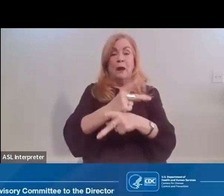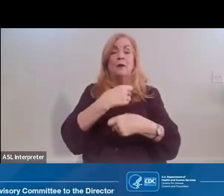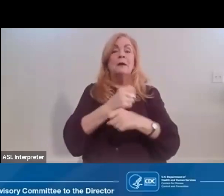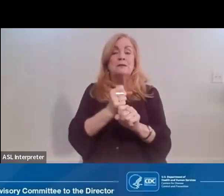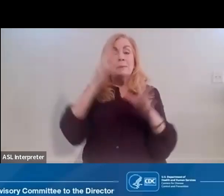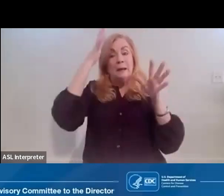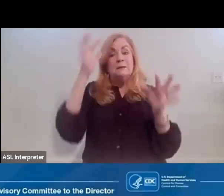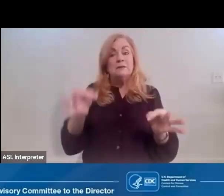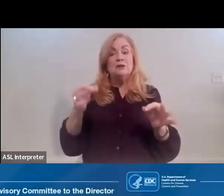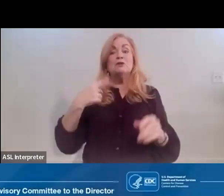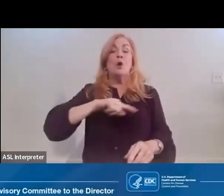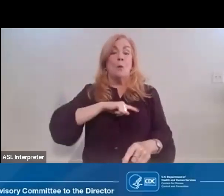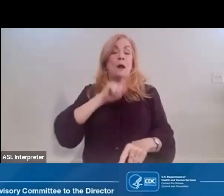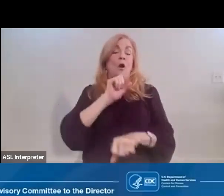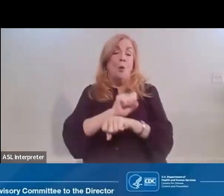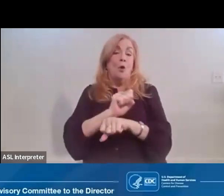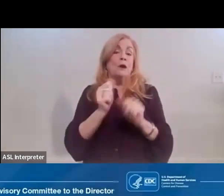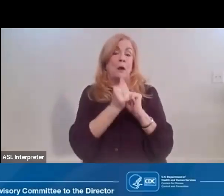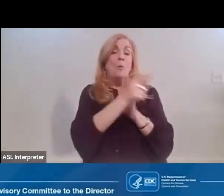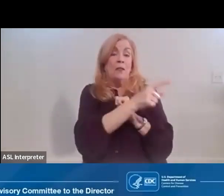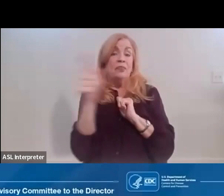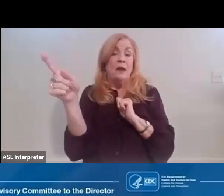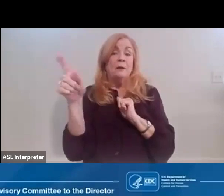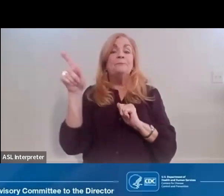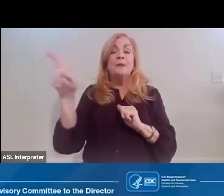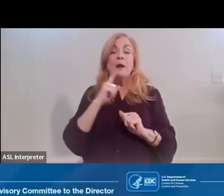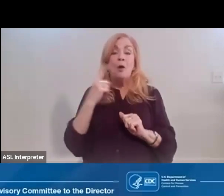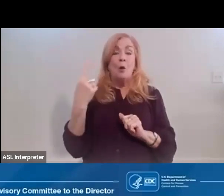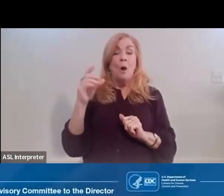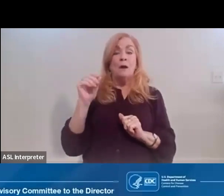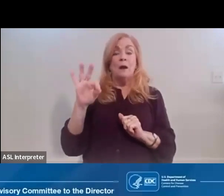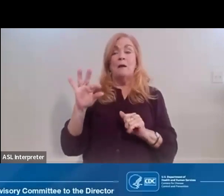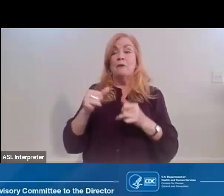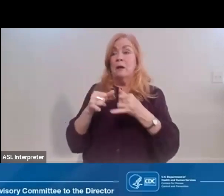We are working with them, they're one of the members, you know, one of the awardees in our network, and we want to see if we can scale that.